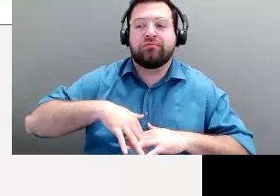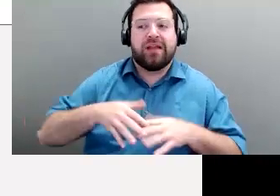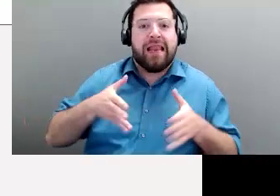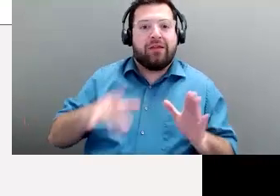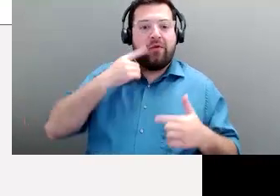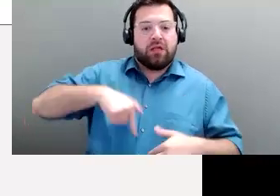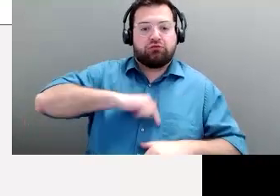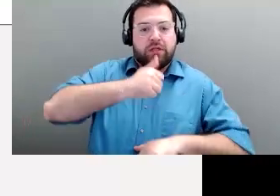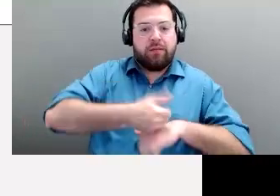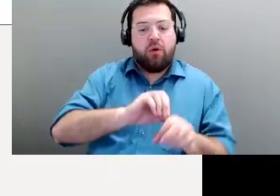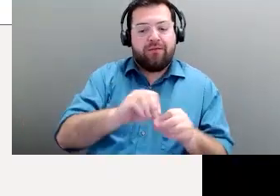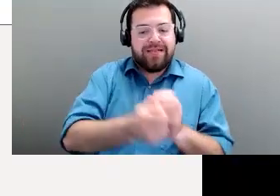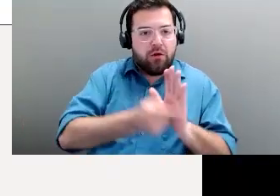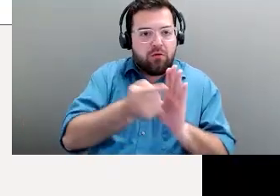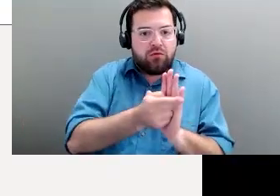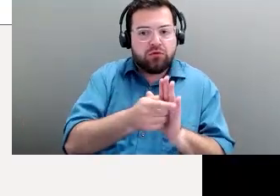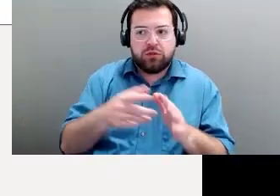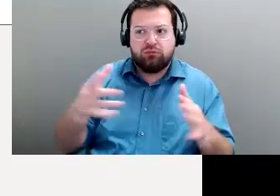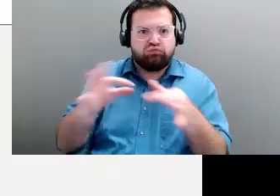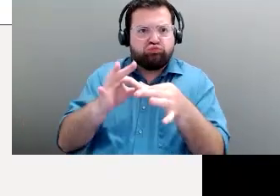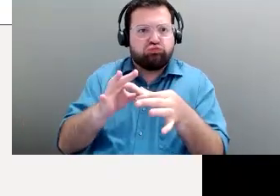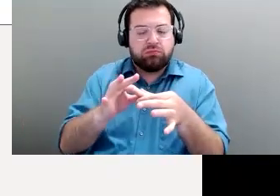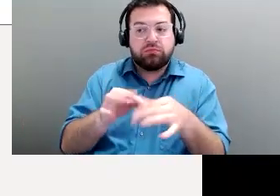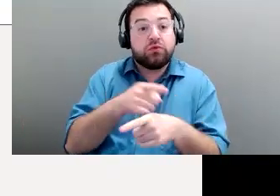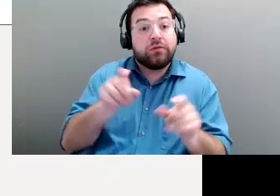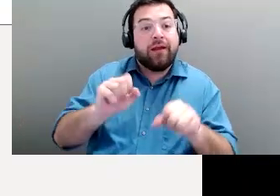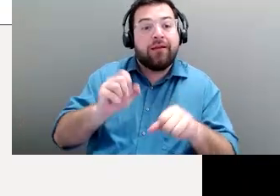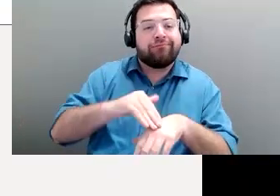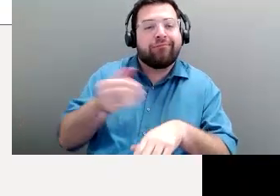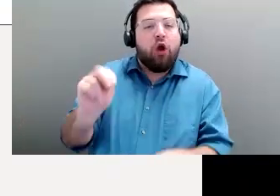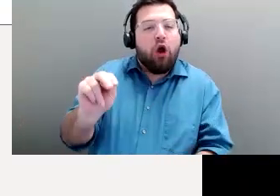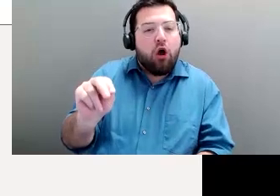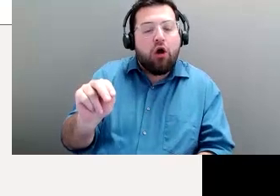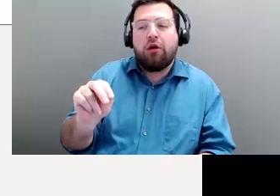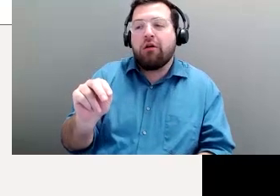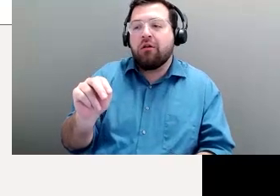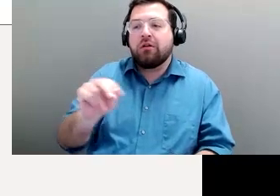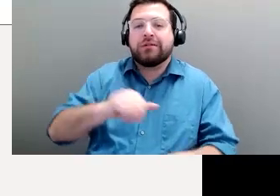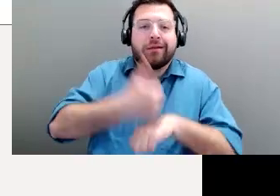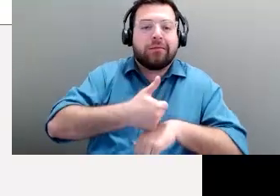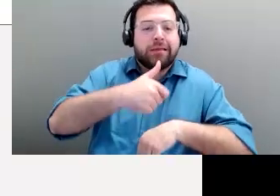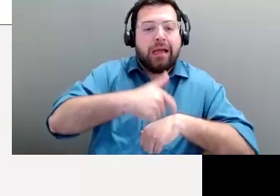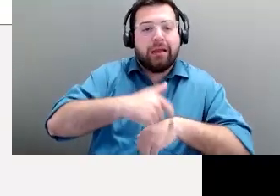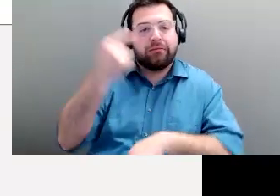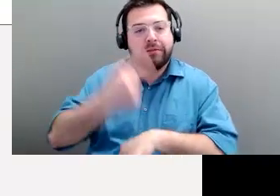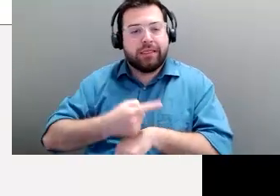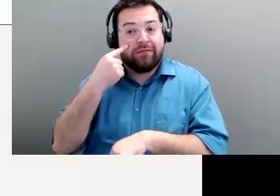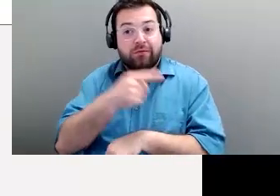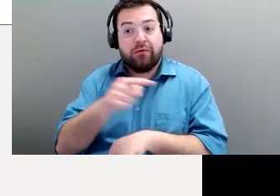And so again, you can just enable it in your courses, set up the times and dates for it to be a recurring meeting.